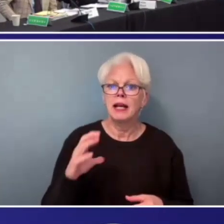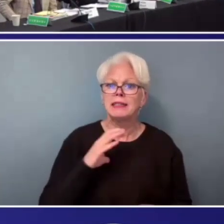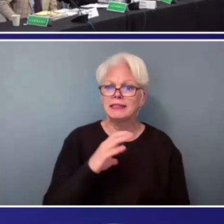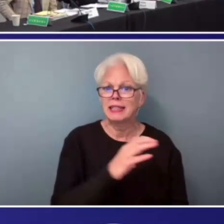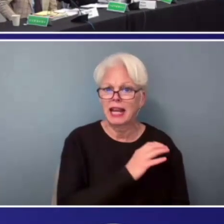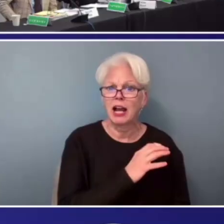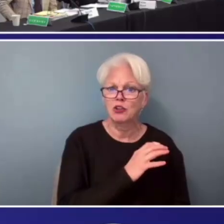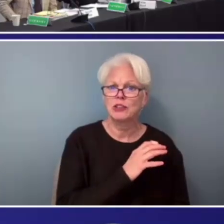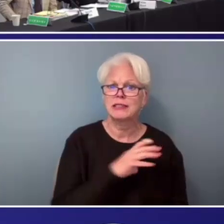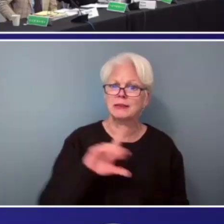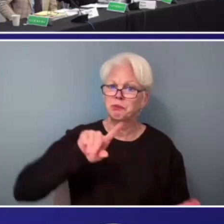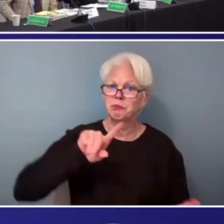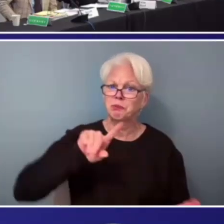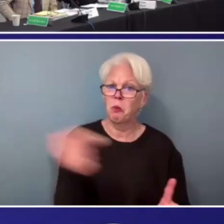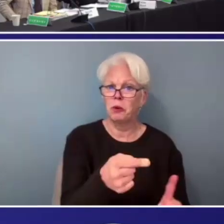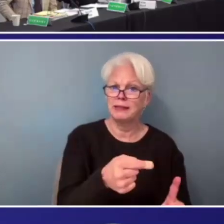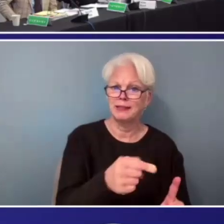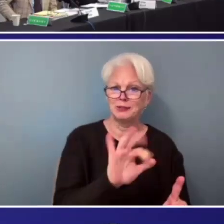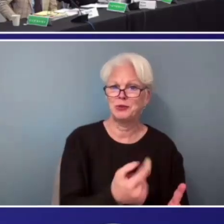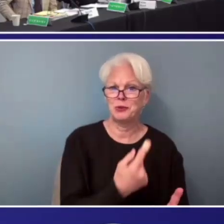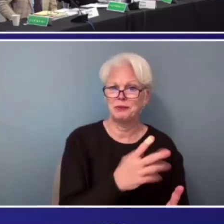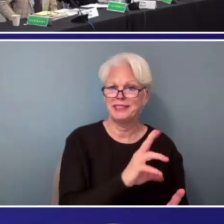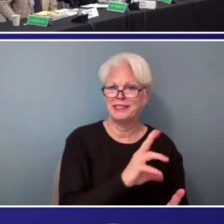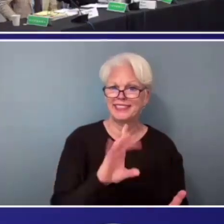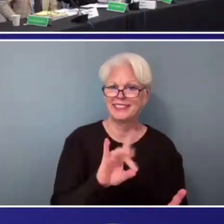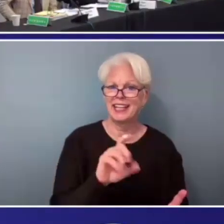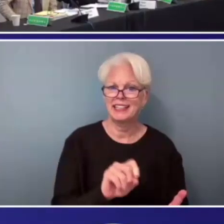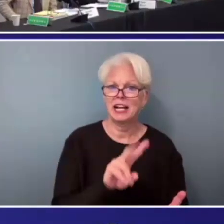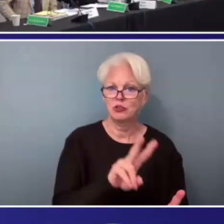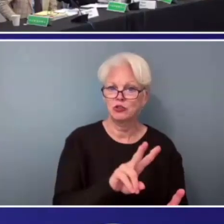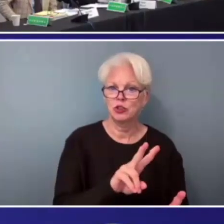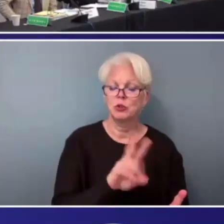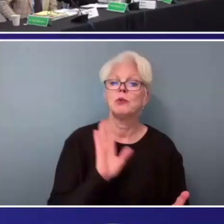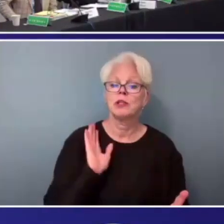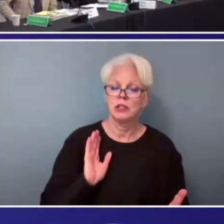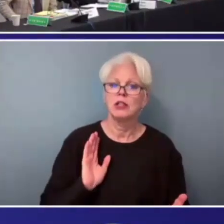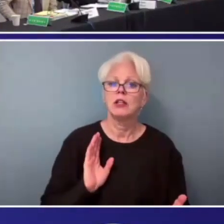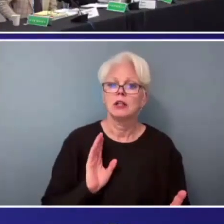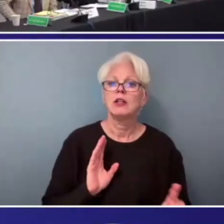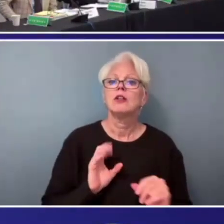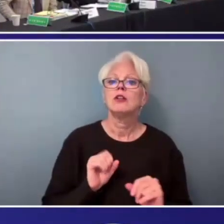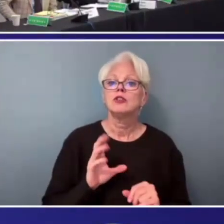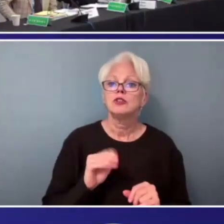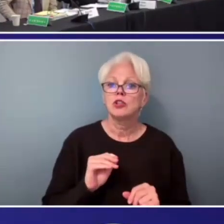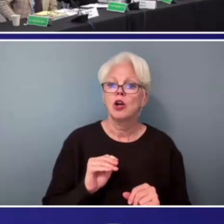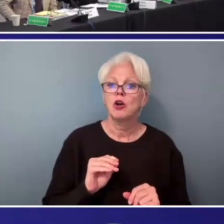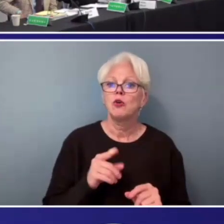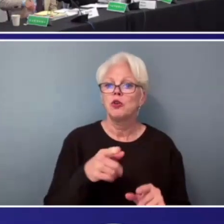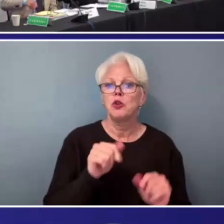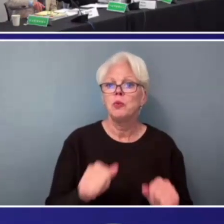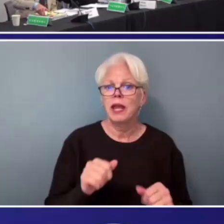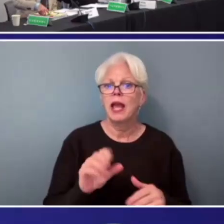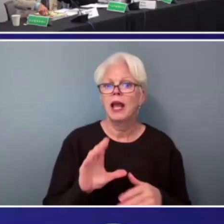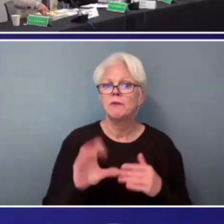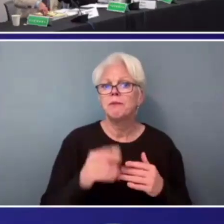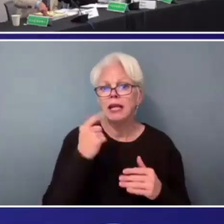668.2. And so at the same time, you can conclude that because the definition is so broad,